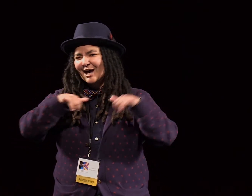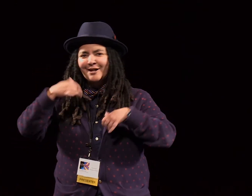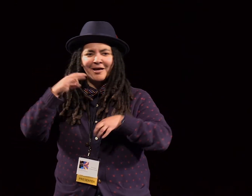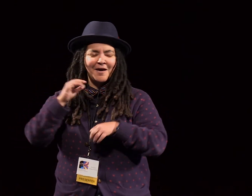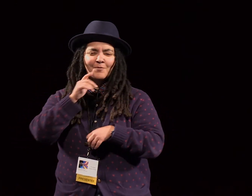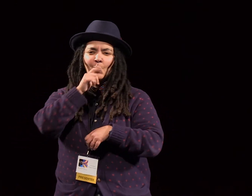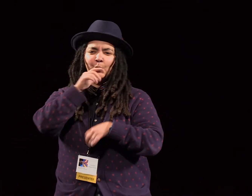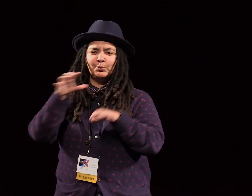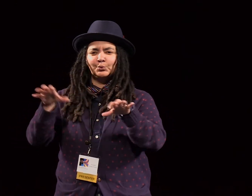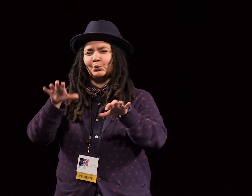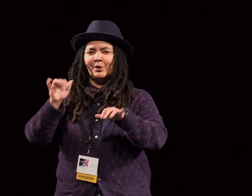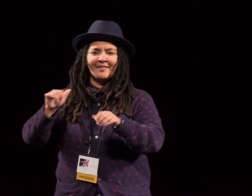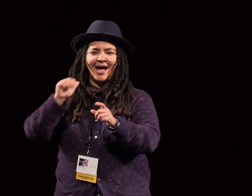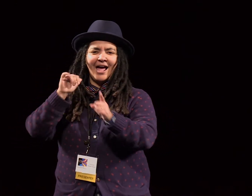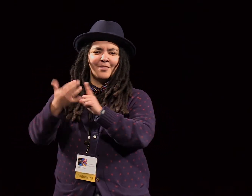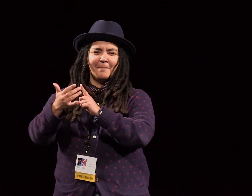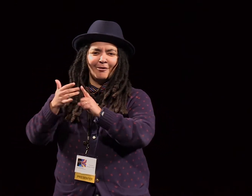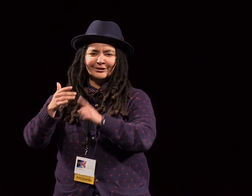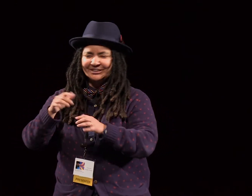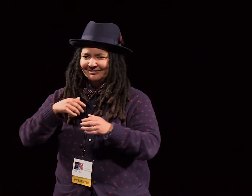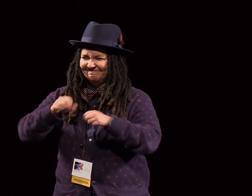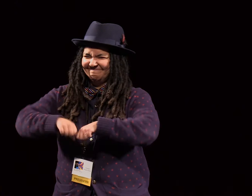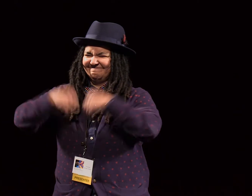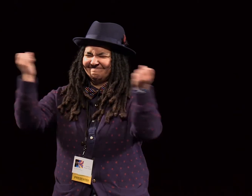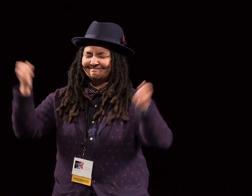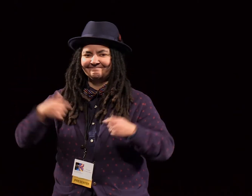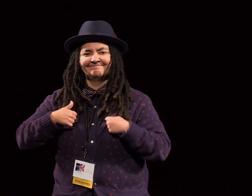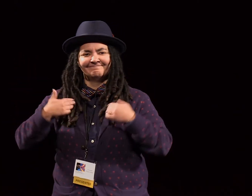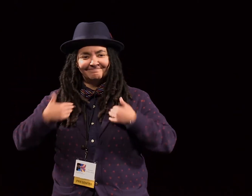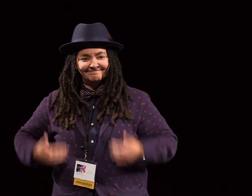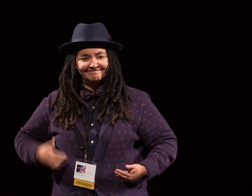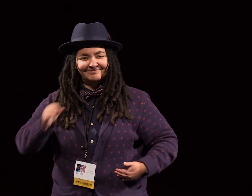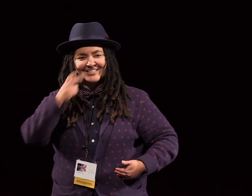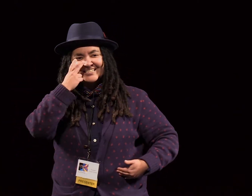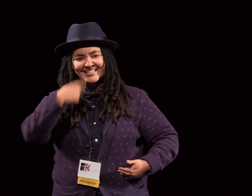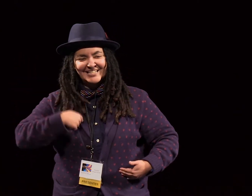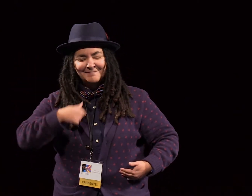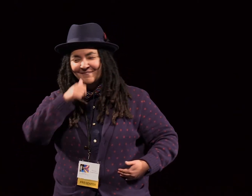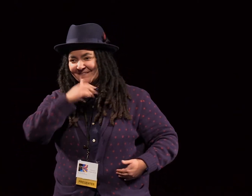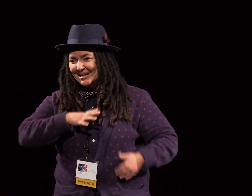But we need to break the standard of who studies anthropology.